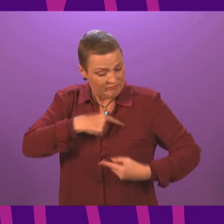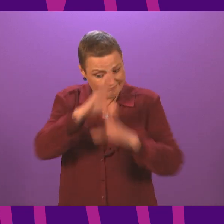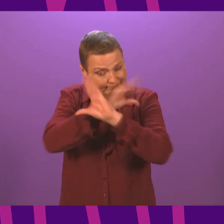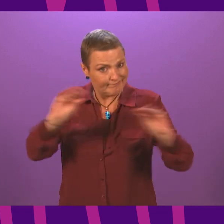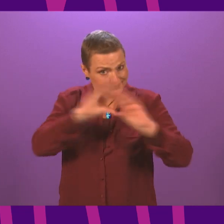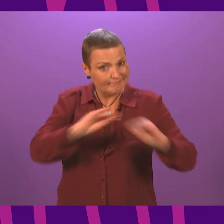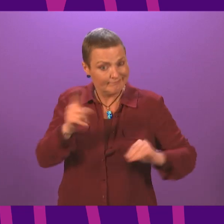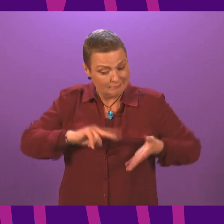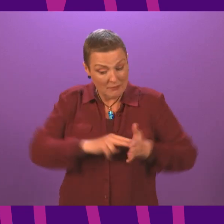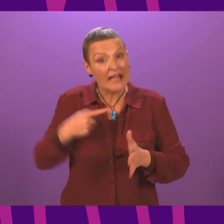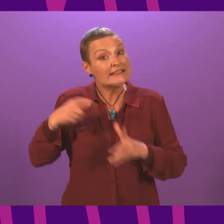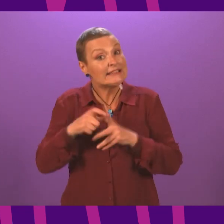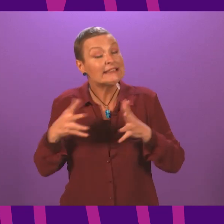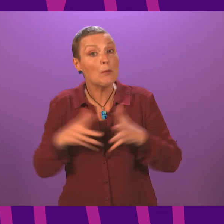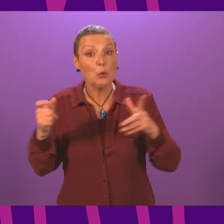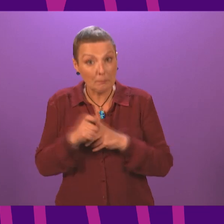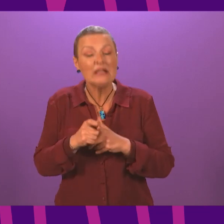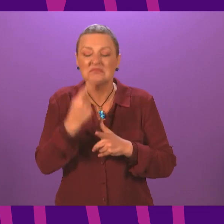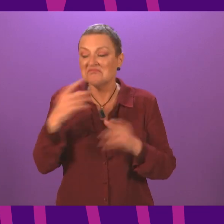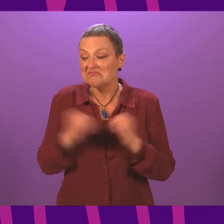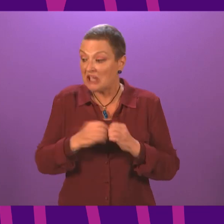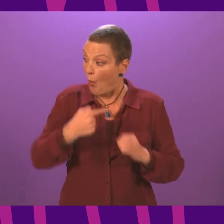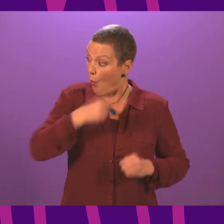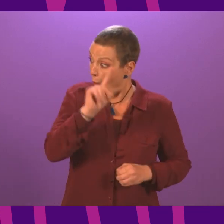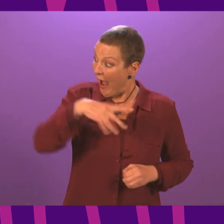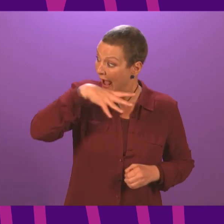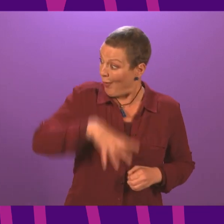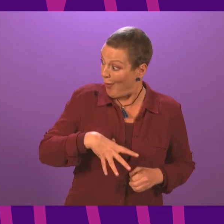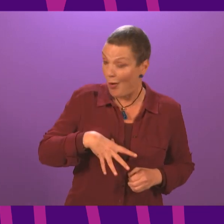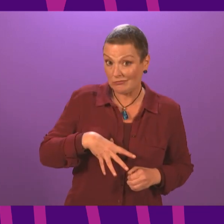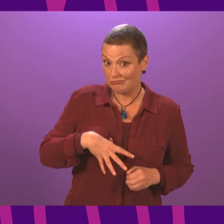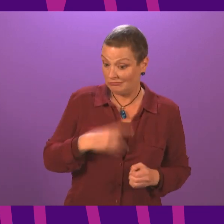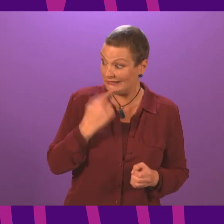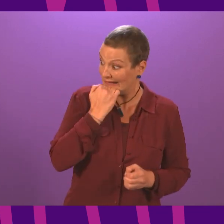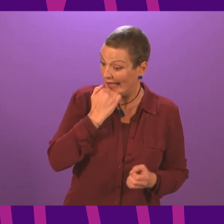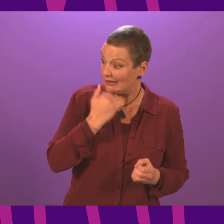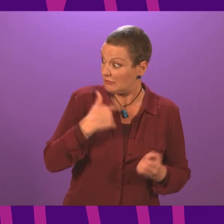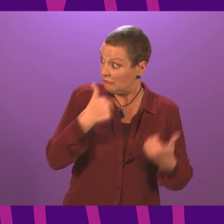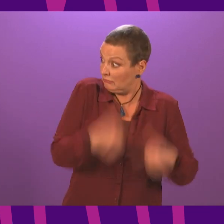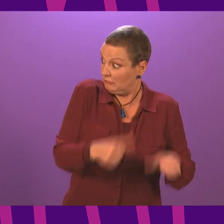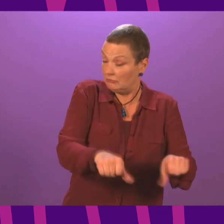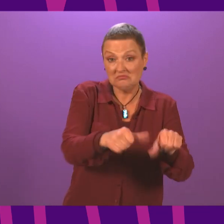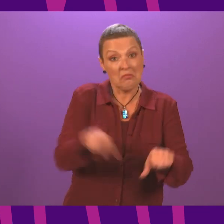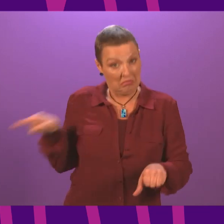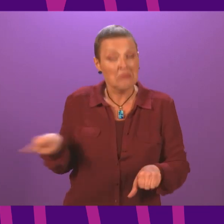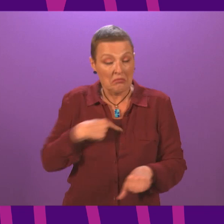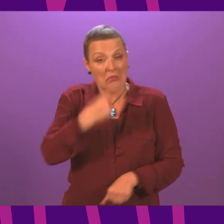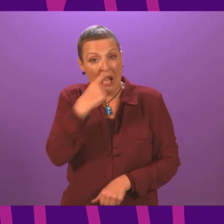We have the DWP’s agreement that it can support the dates that I have announced. I can, I hope, provide reassurance that we will do everything that we can